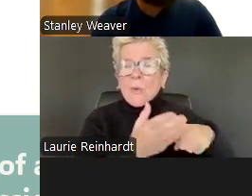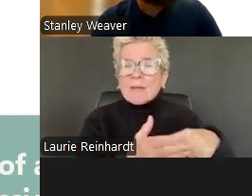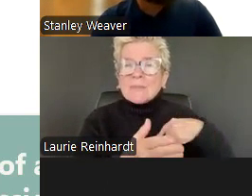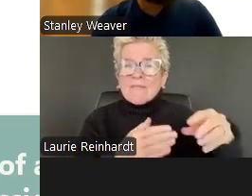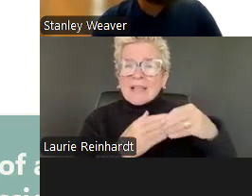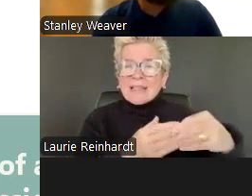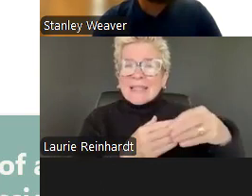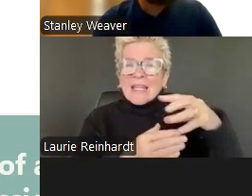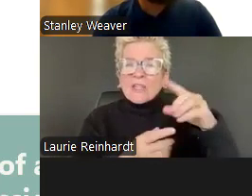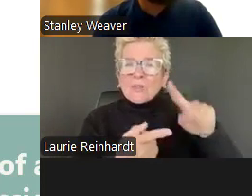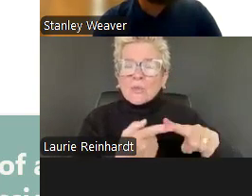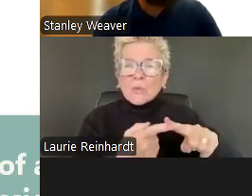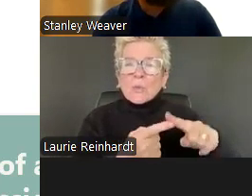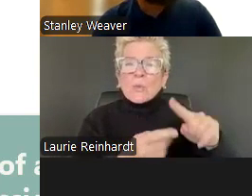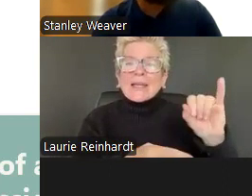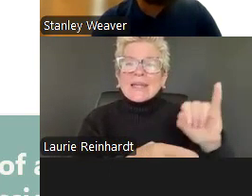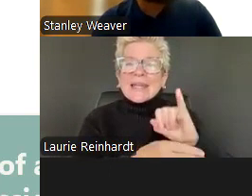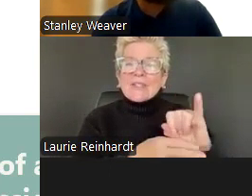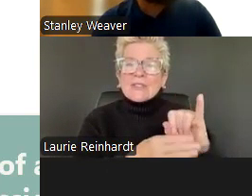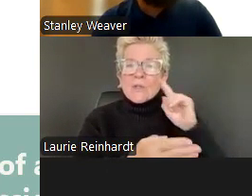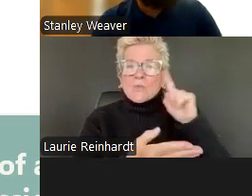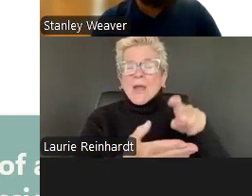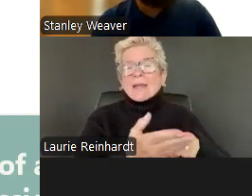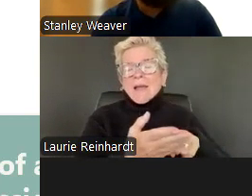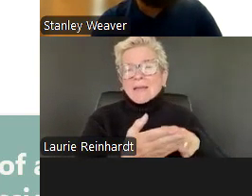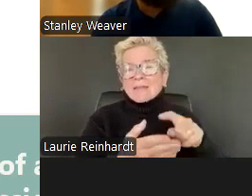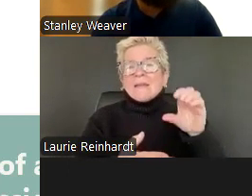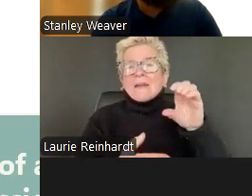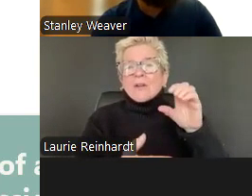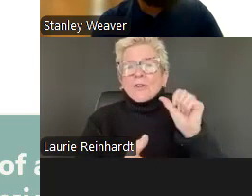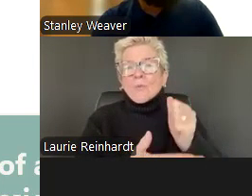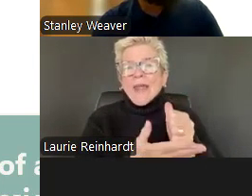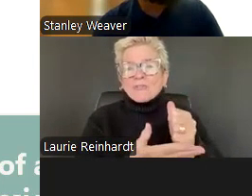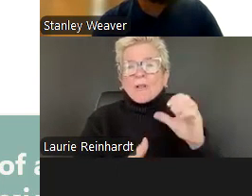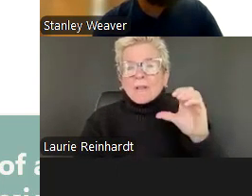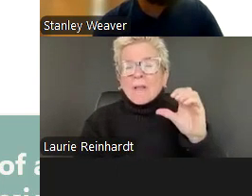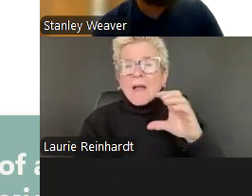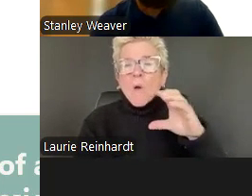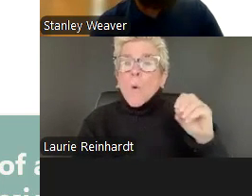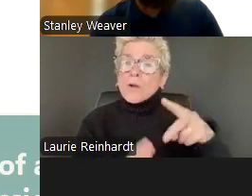industry recognized credential or a dual Credit Opportunity the other thing that is